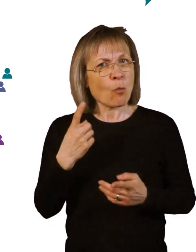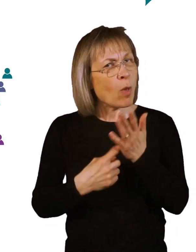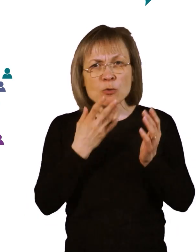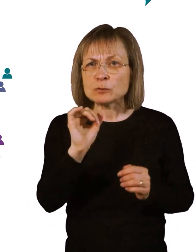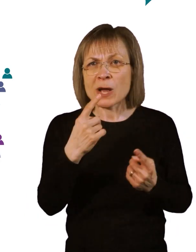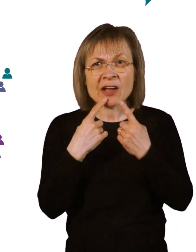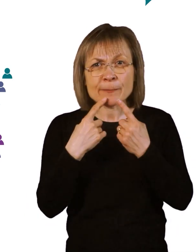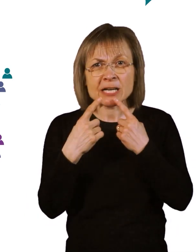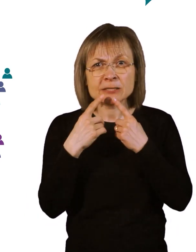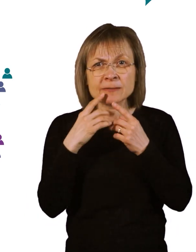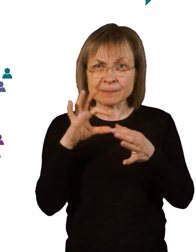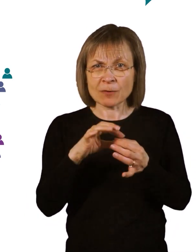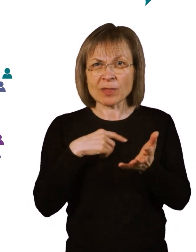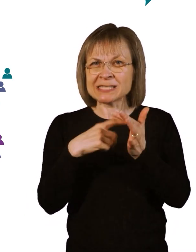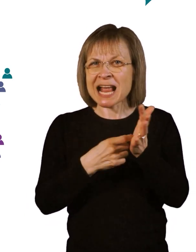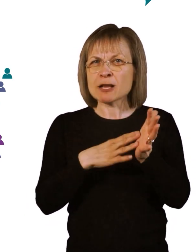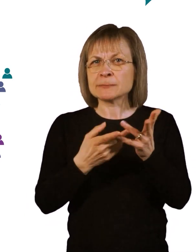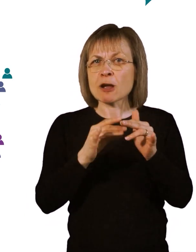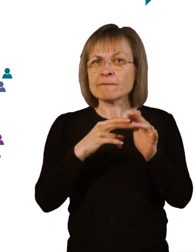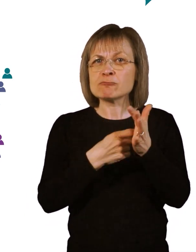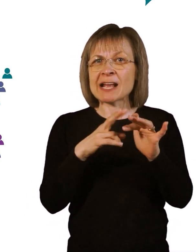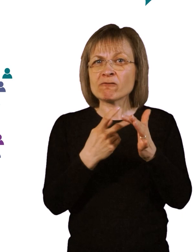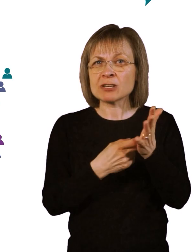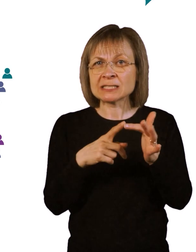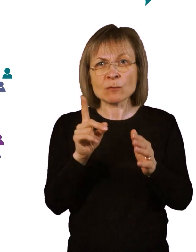The Inquiry will only use your information to fulfil its Terms of Reference